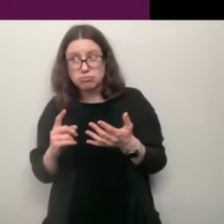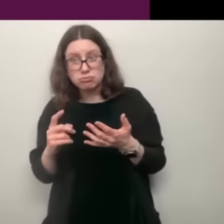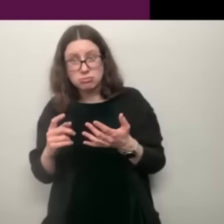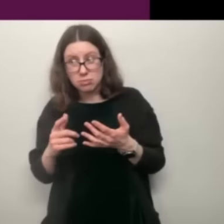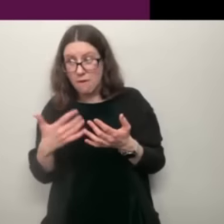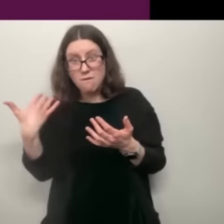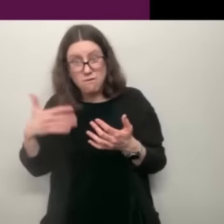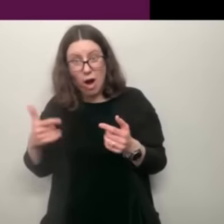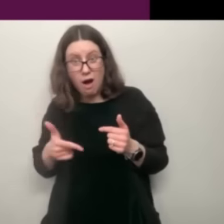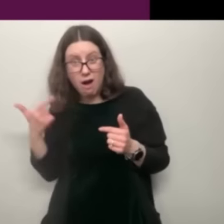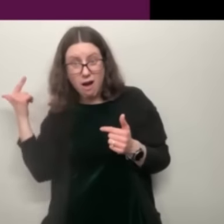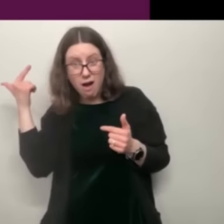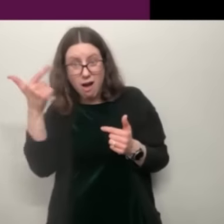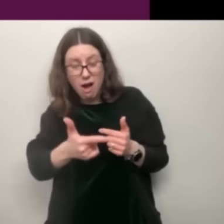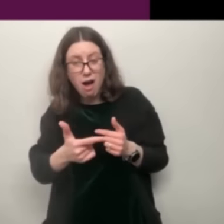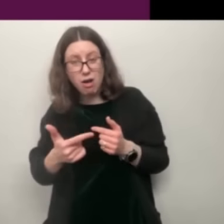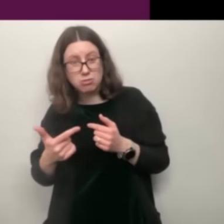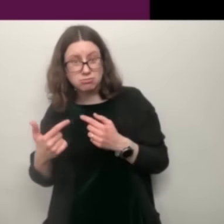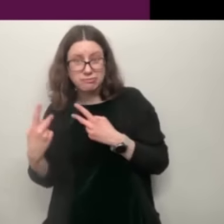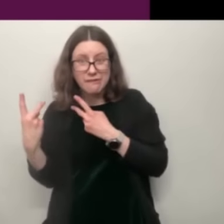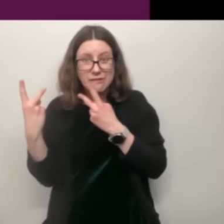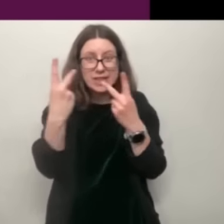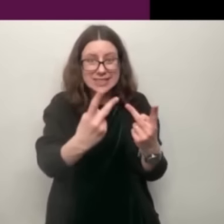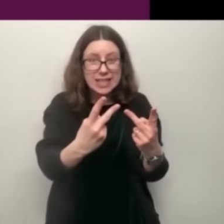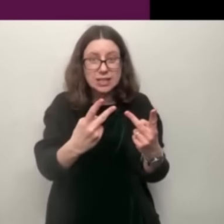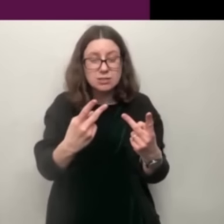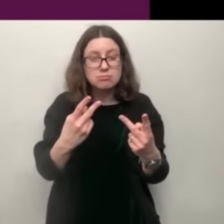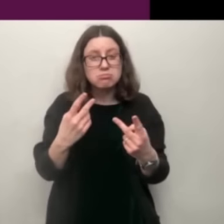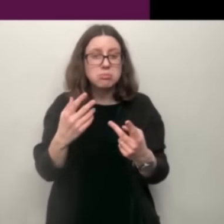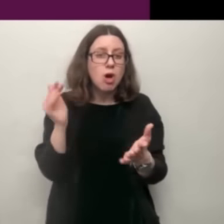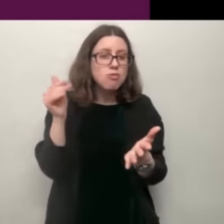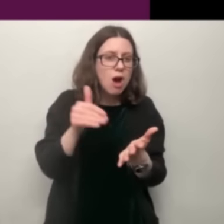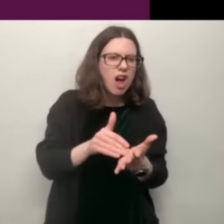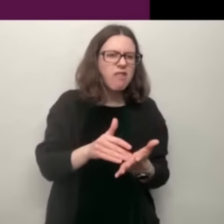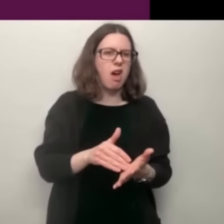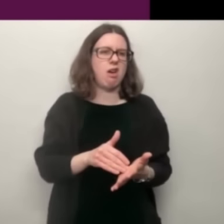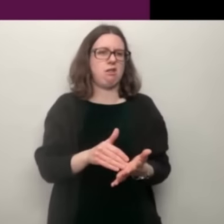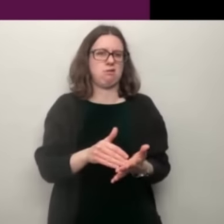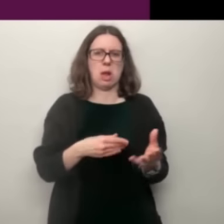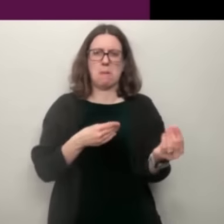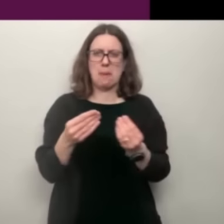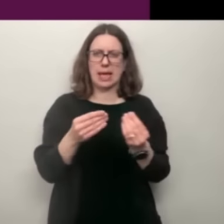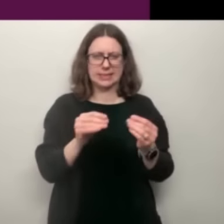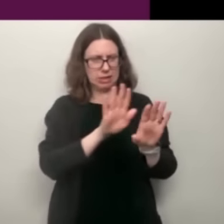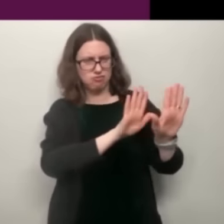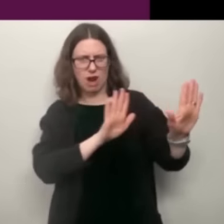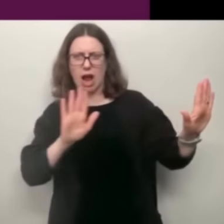and take that photograph, they arrive in the gorge and they find it shrink wrapped. It could be disappointment, but